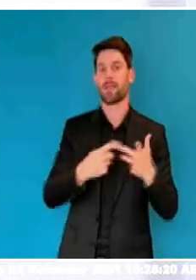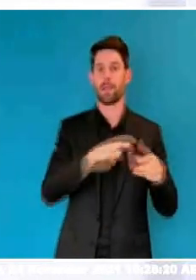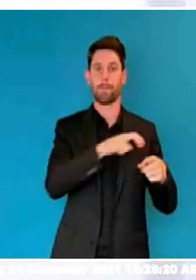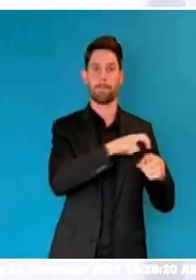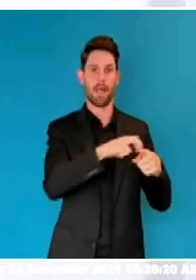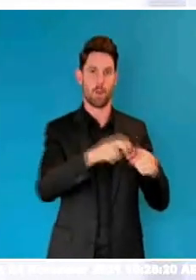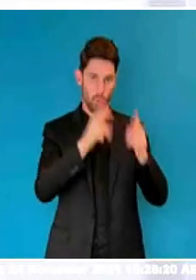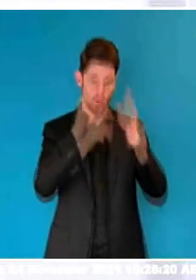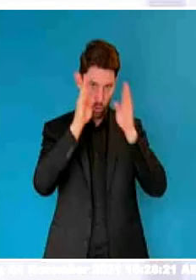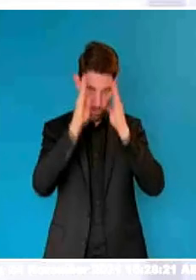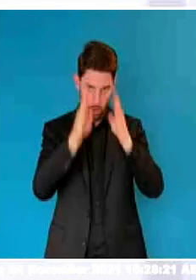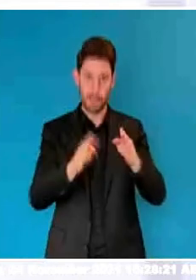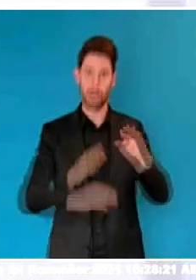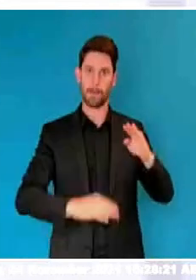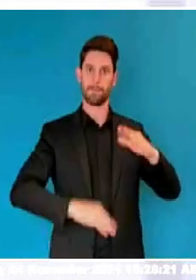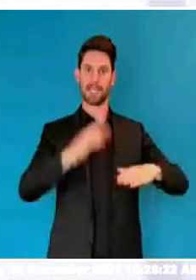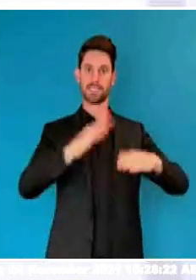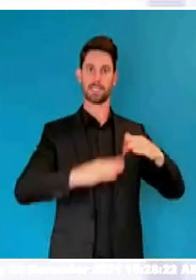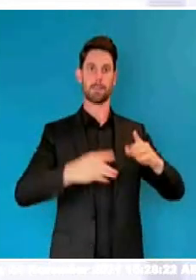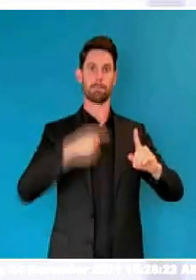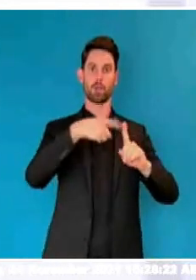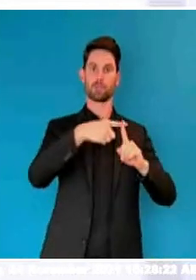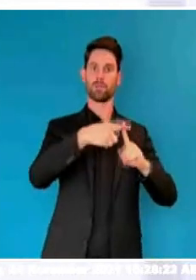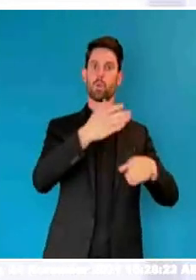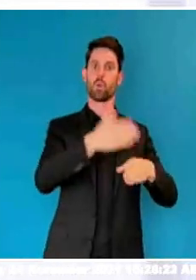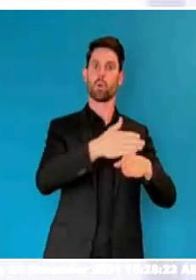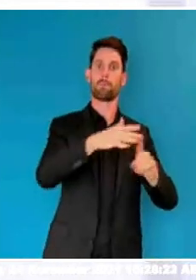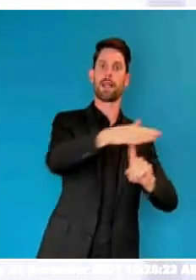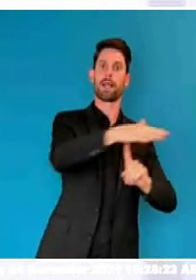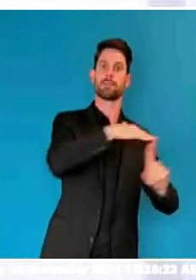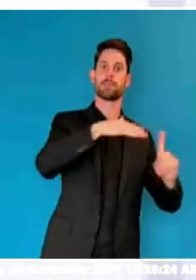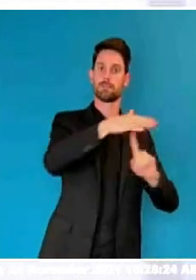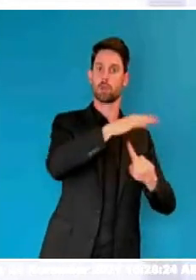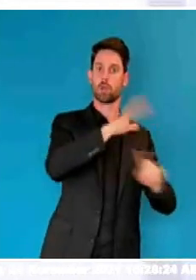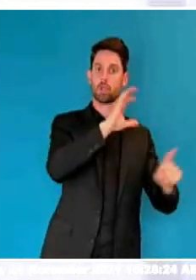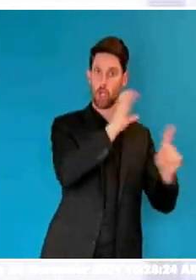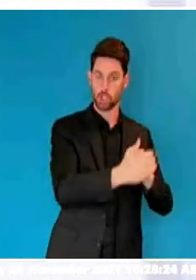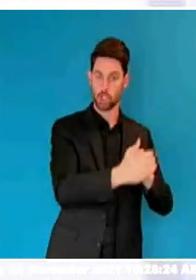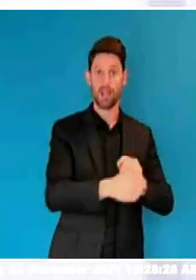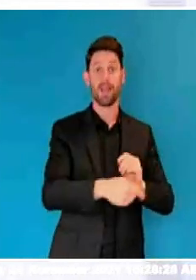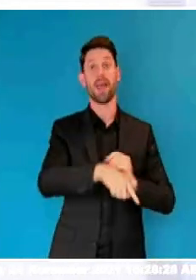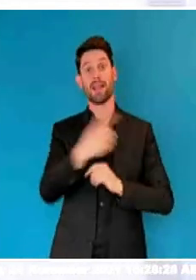inclusive workplace culture followed by a panel on legal safeguards addressing